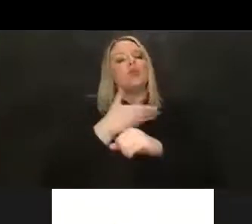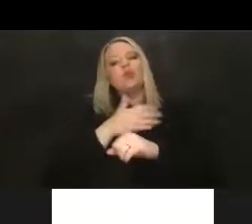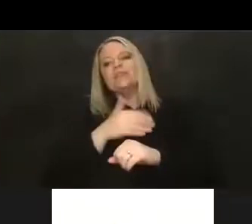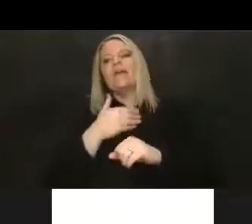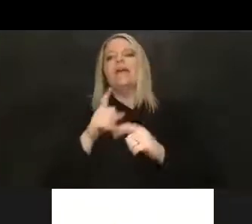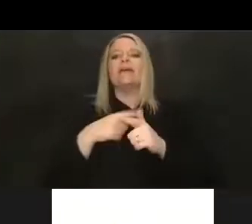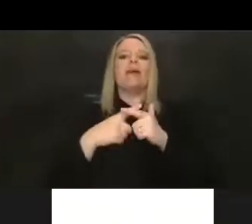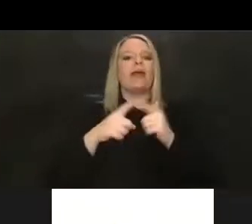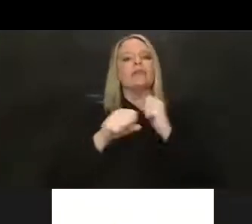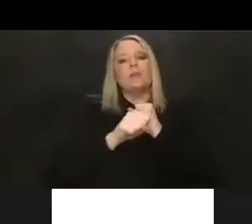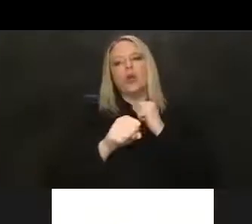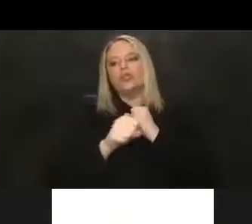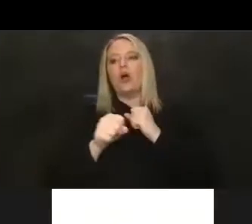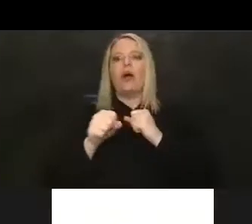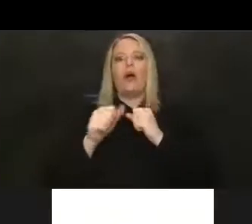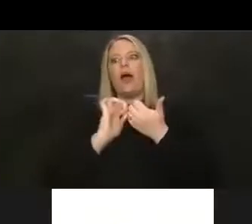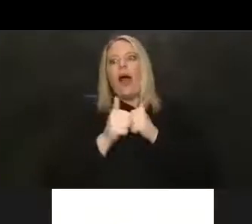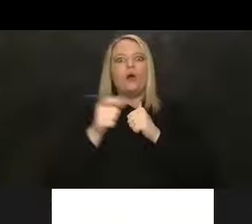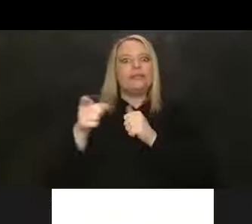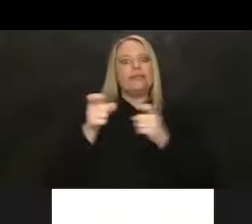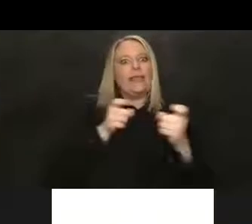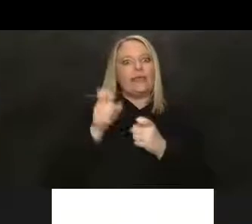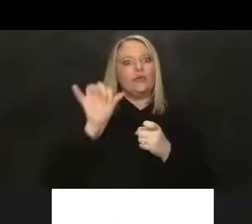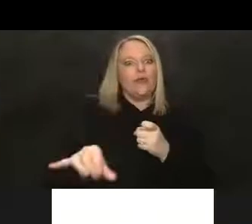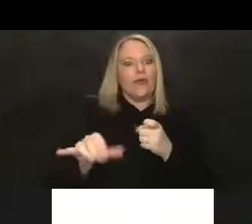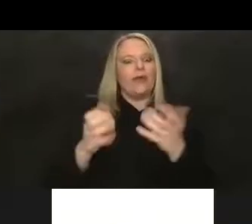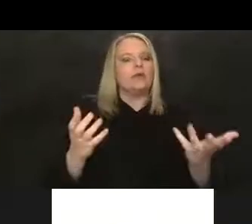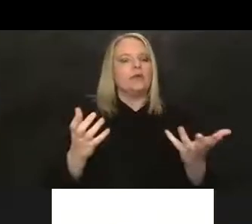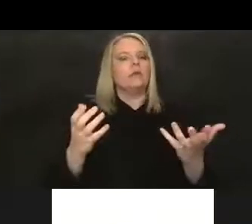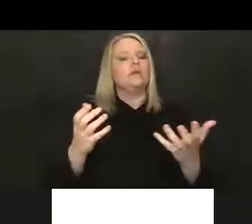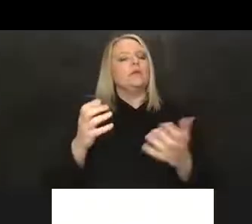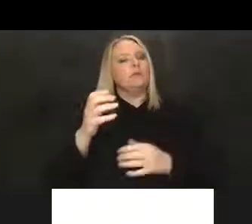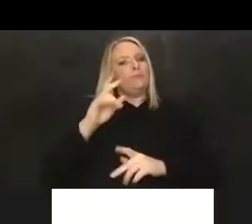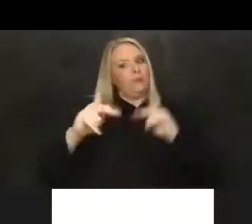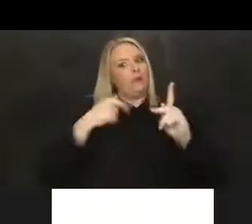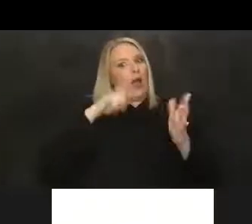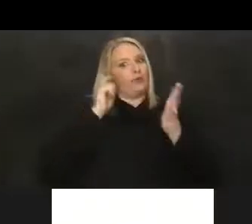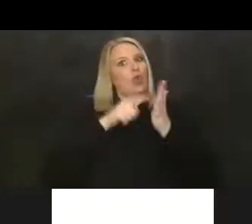and "how was he going to deal with this?" - Anyone that I saw on tv at that time with a disability